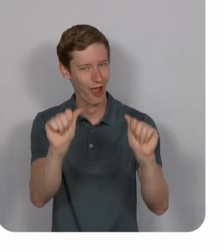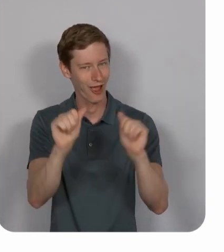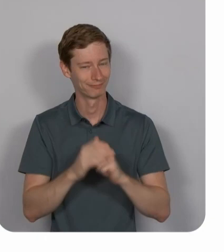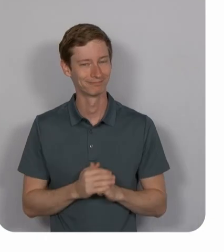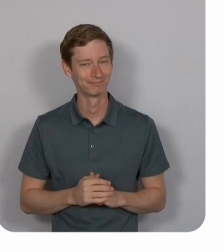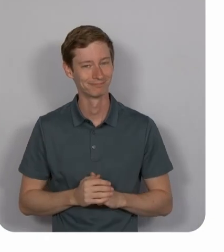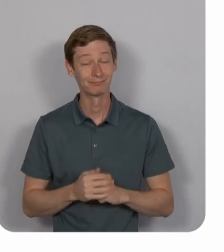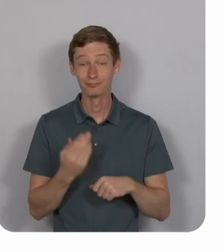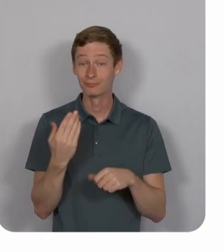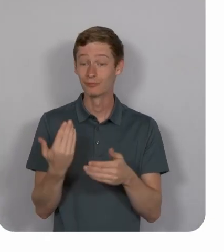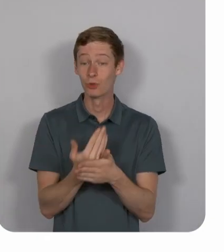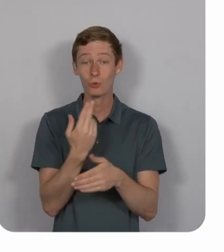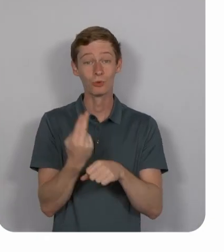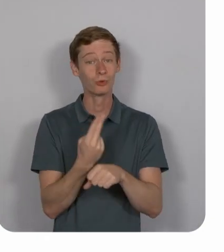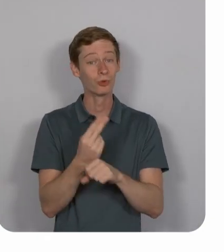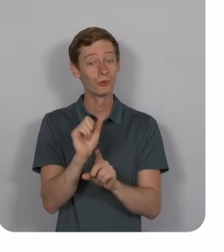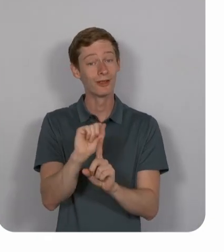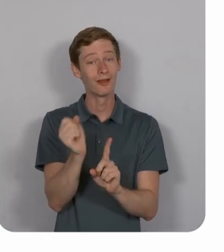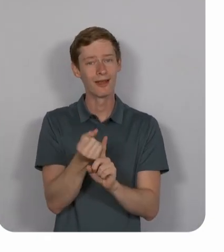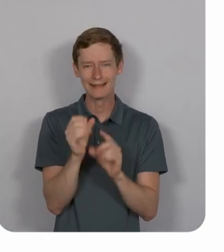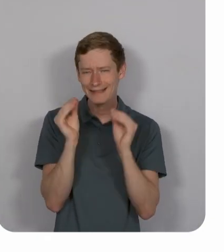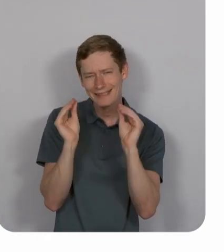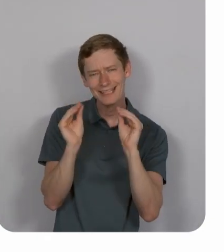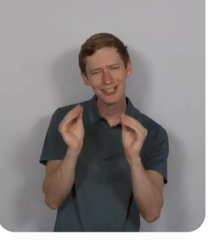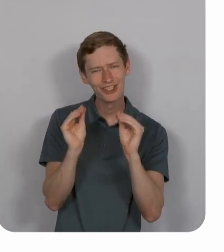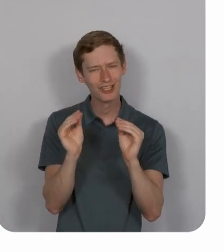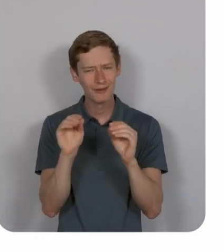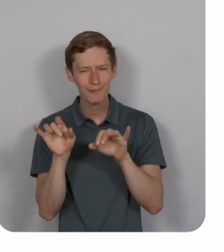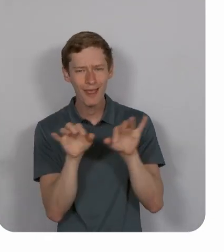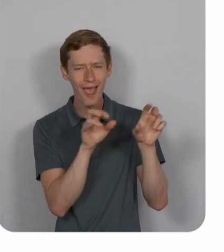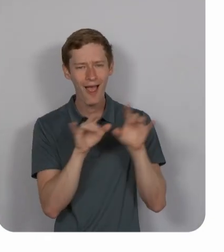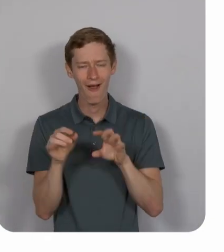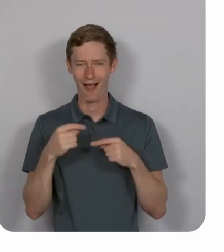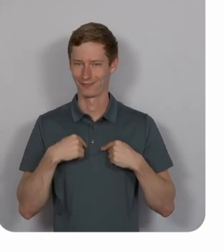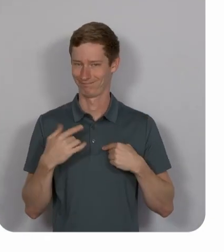teaching piano lessons is the sort of thing I’m really looking forward to seeing in the years to come.